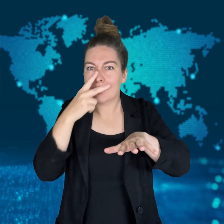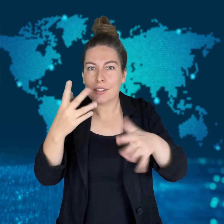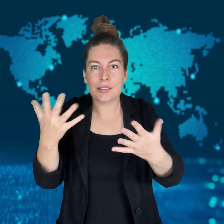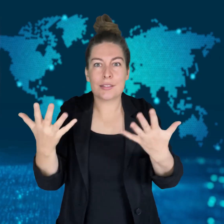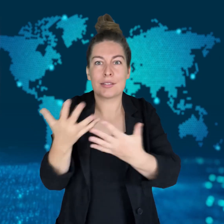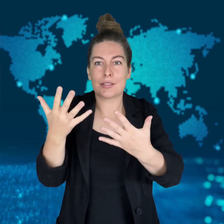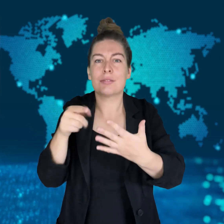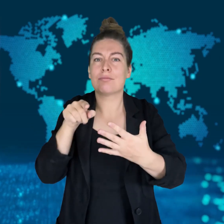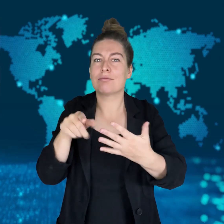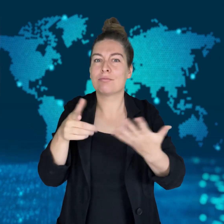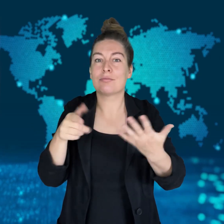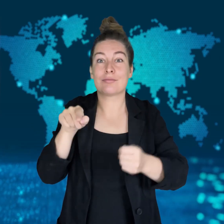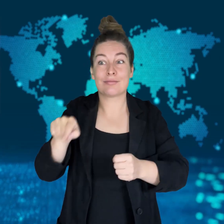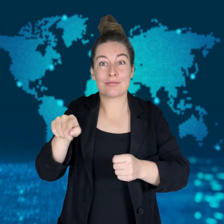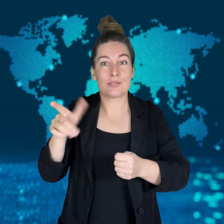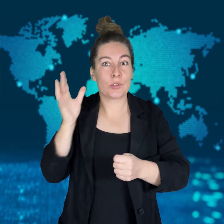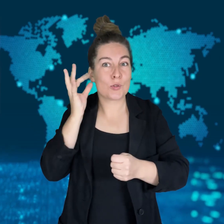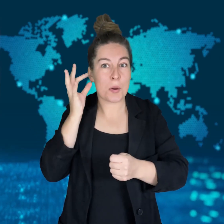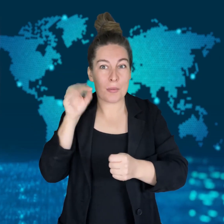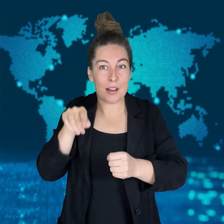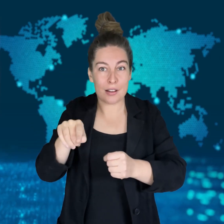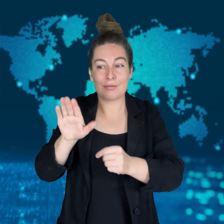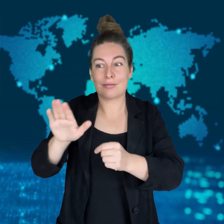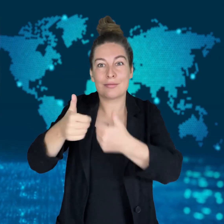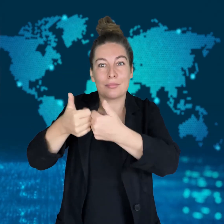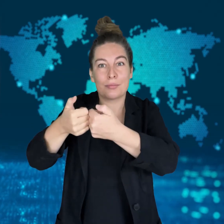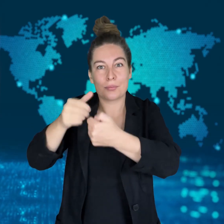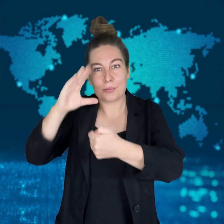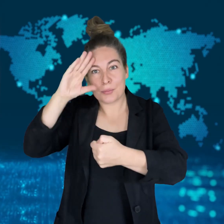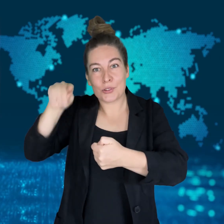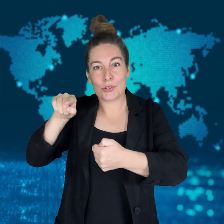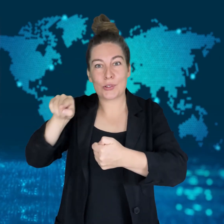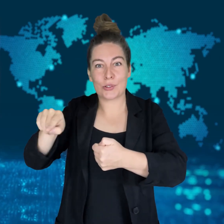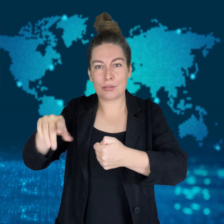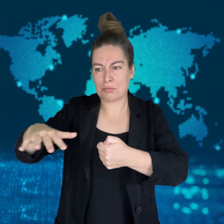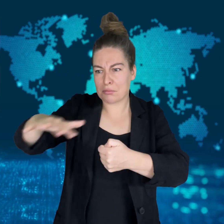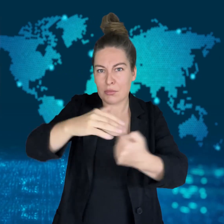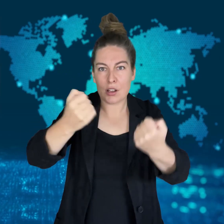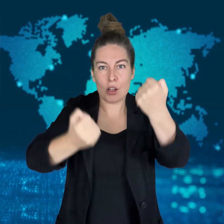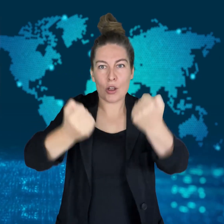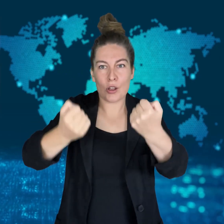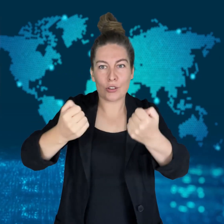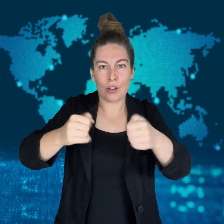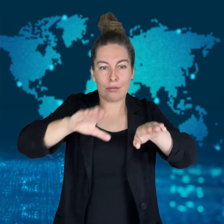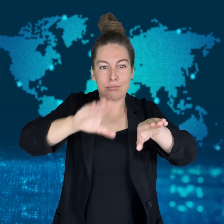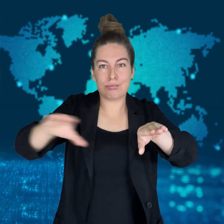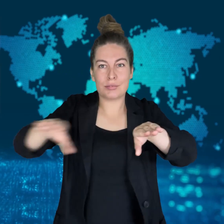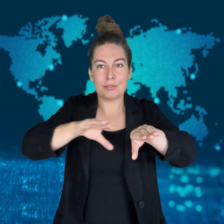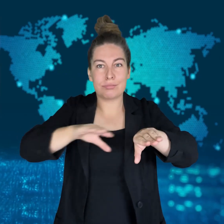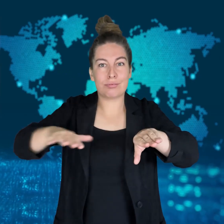A video emerged a few days later that showed her boyfriend beating